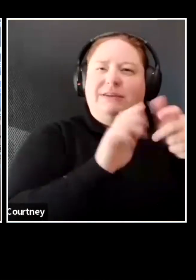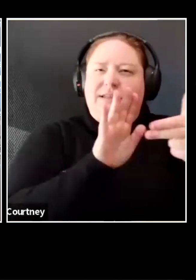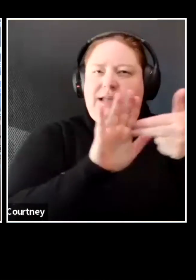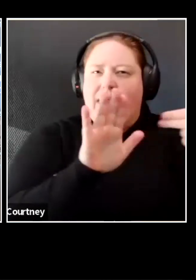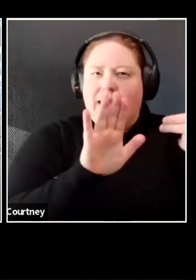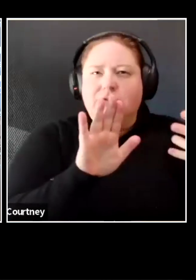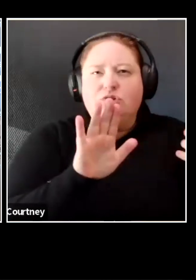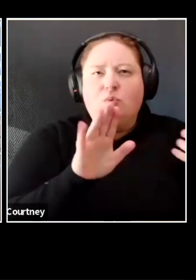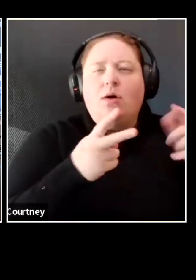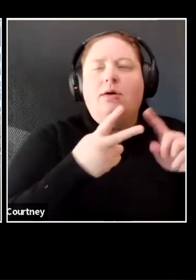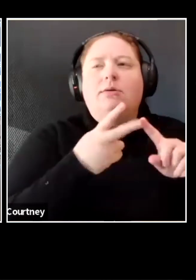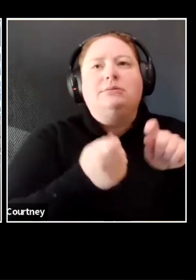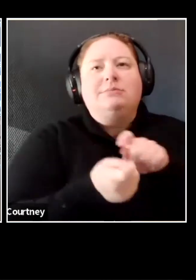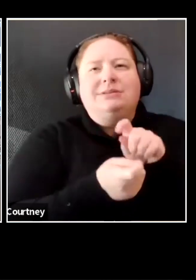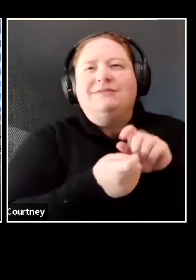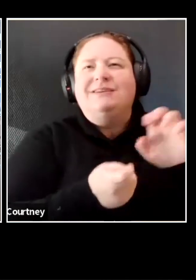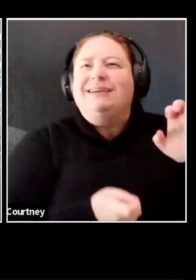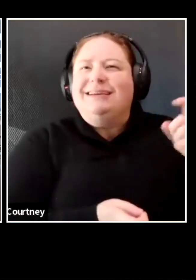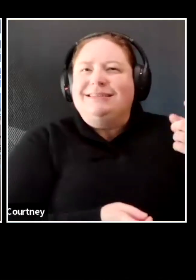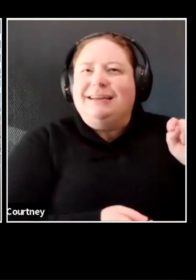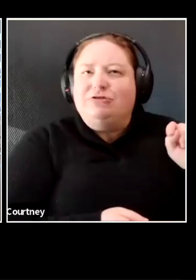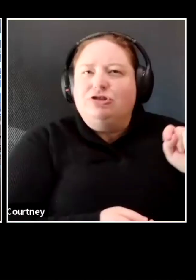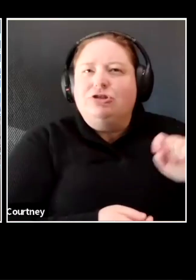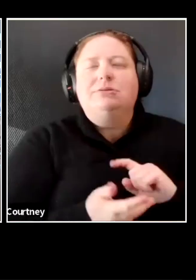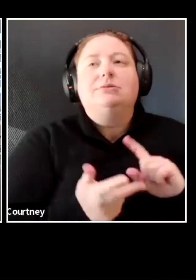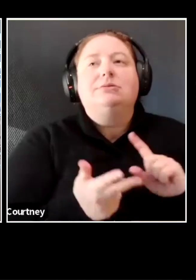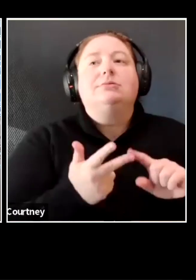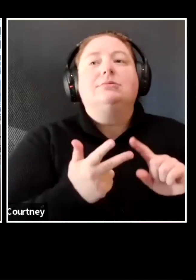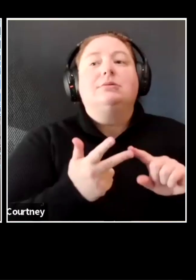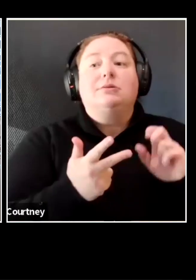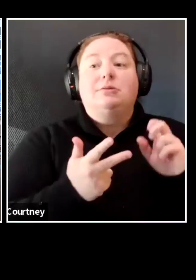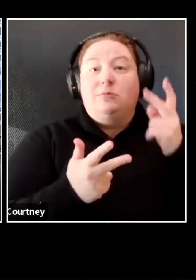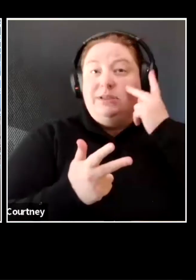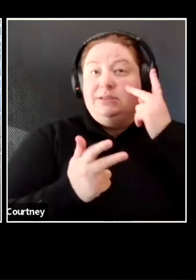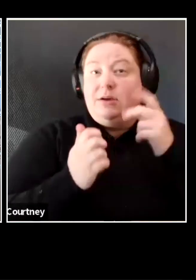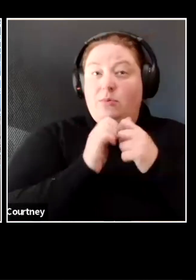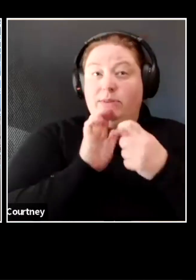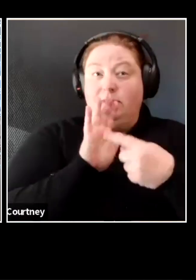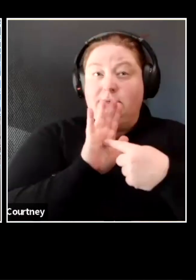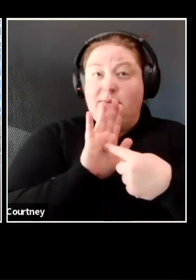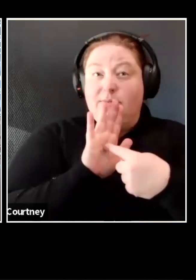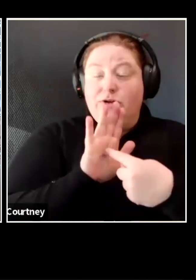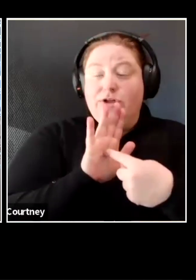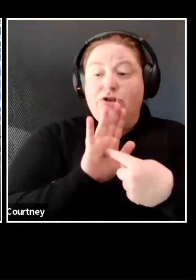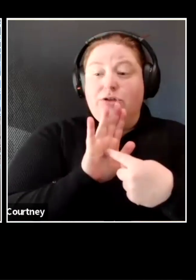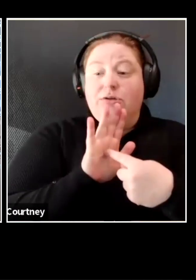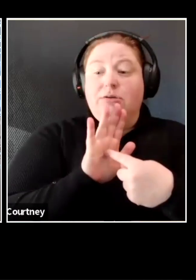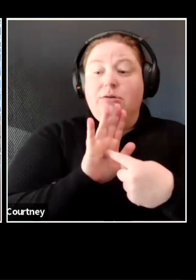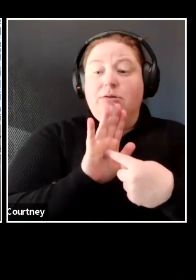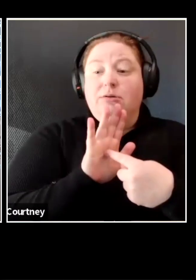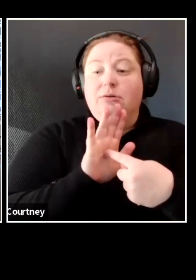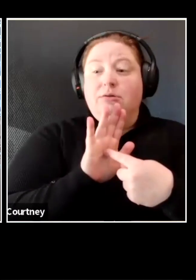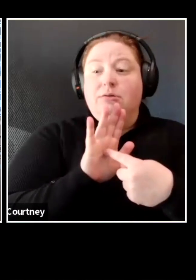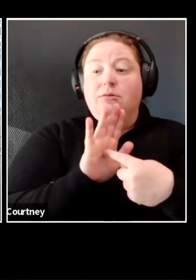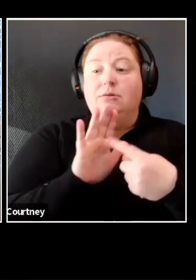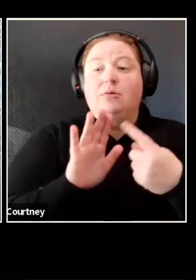extensions. We saw in the demonstration that um was brought up earlier that one of the extensions